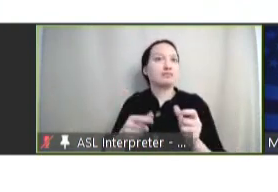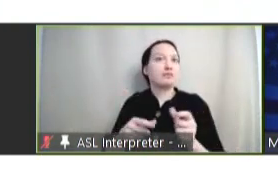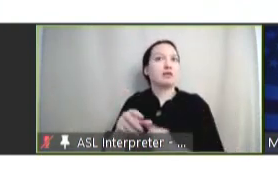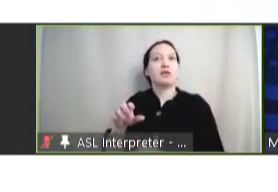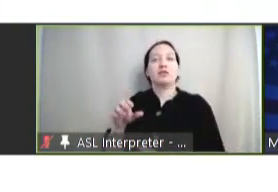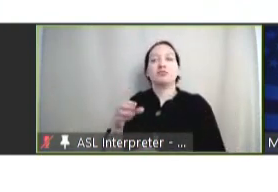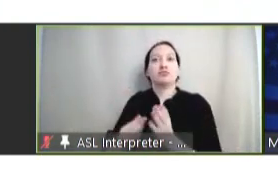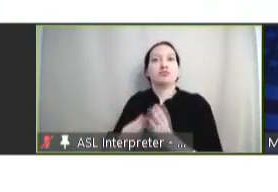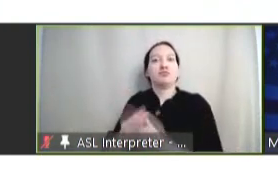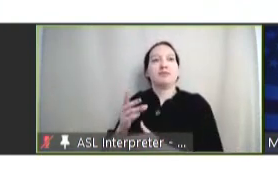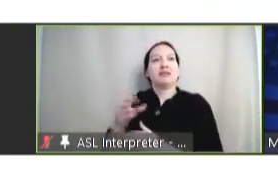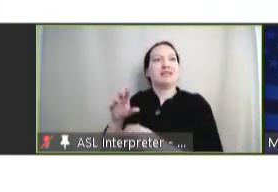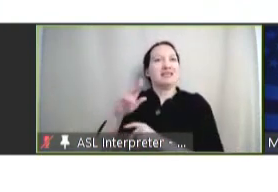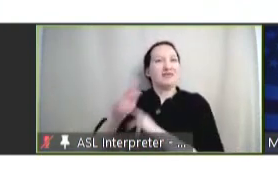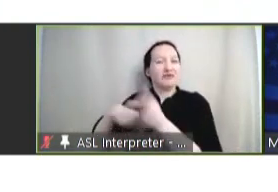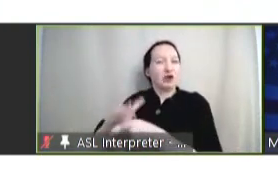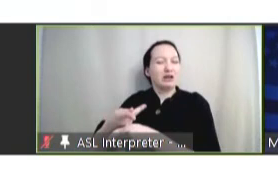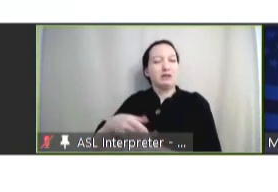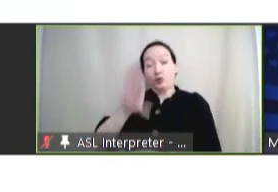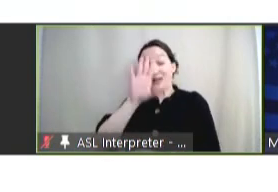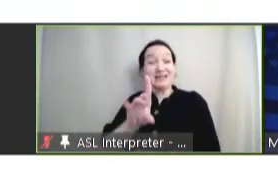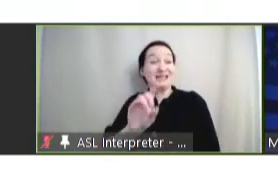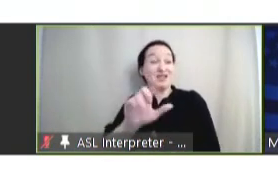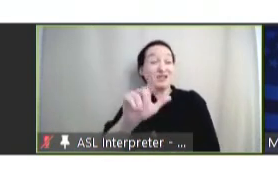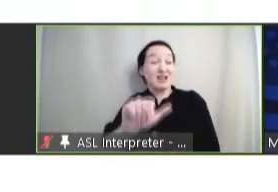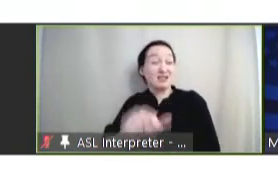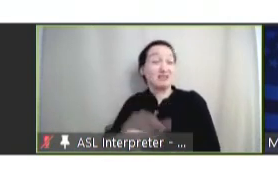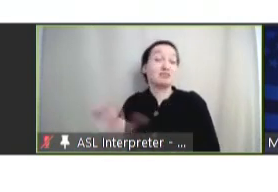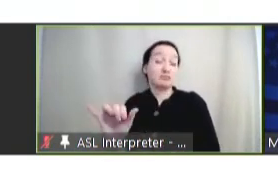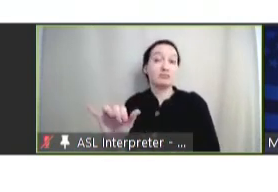even more so than Delta to, you know, have [unintelligible] end up with no, you know,